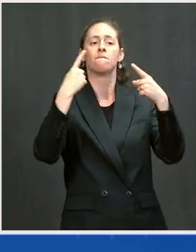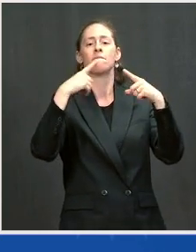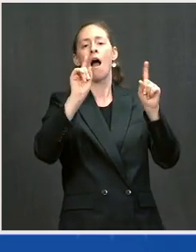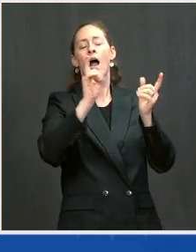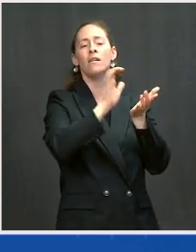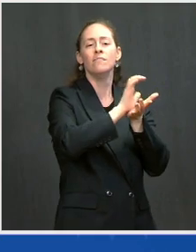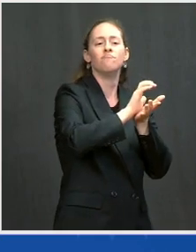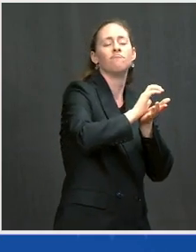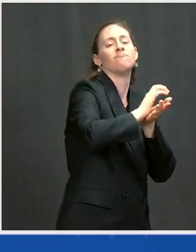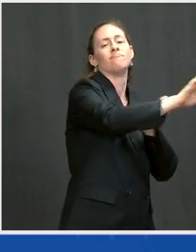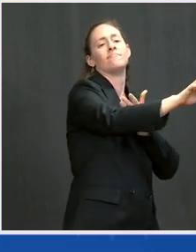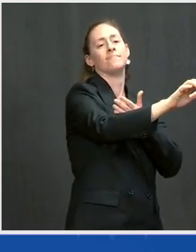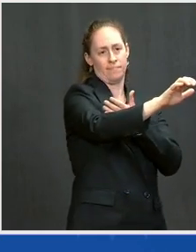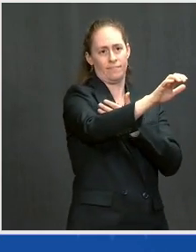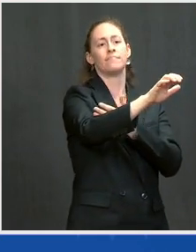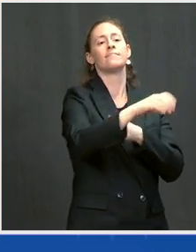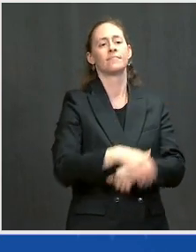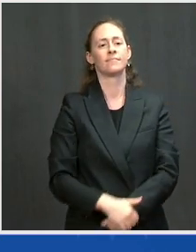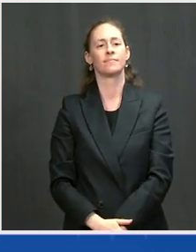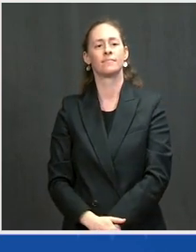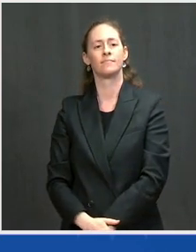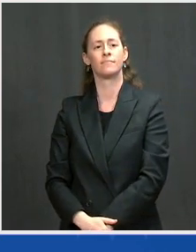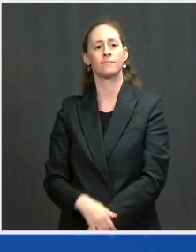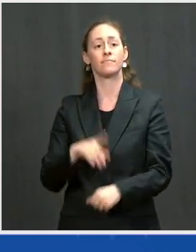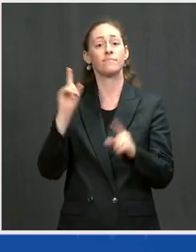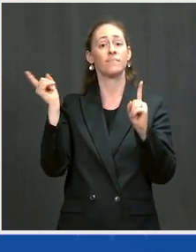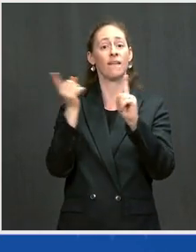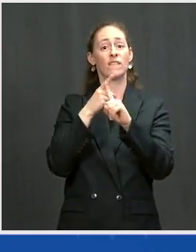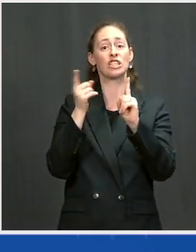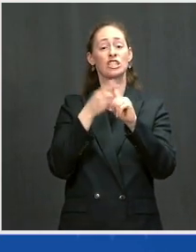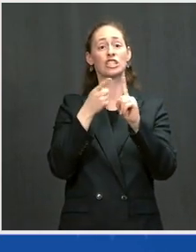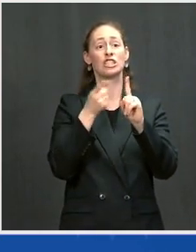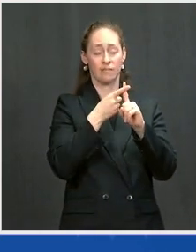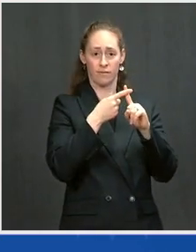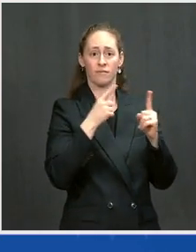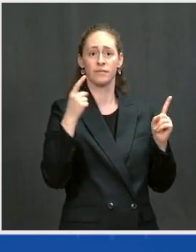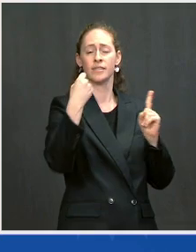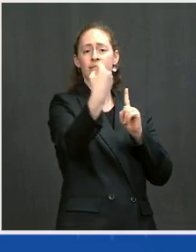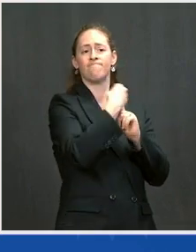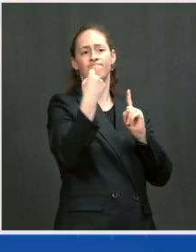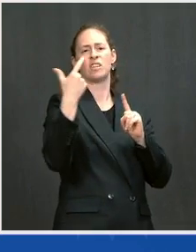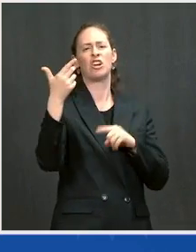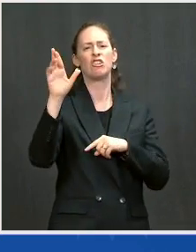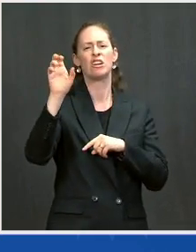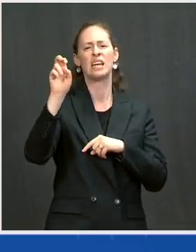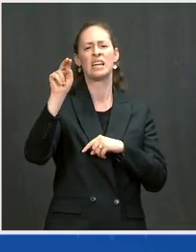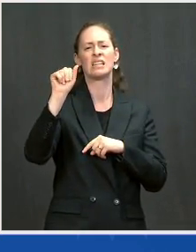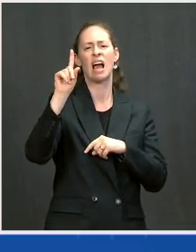First Lieutenant Puckett was wounded by grenade fragments but refused evacuation and continually directed artillery support